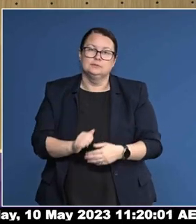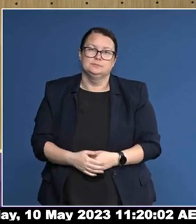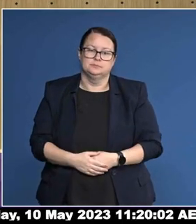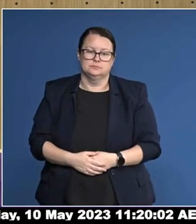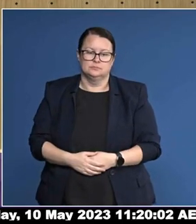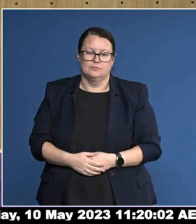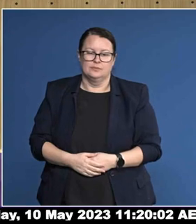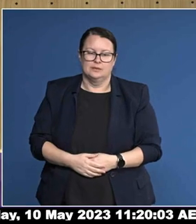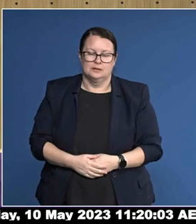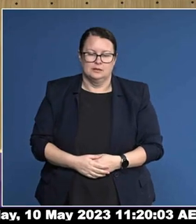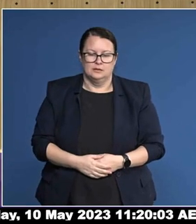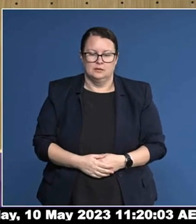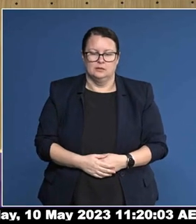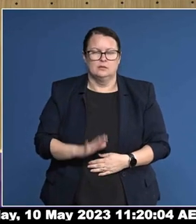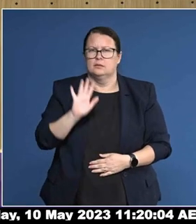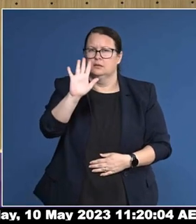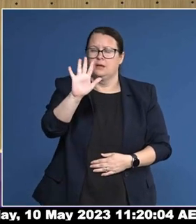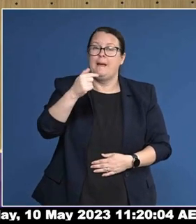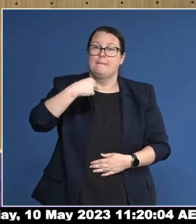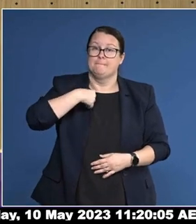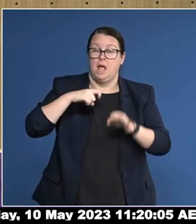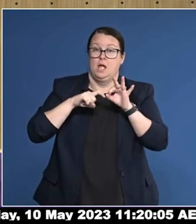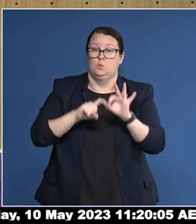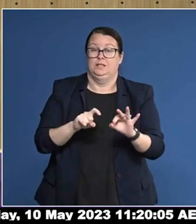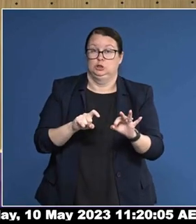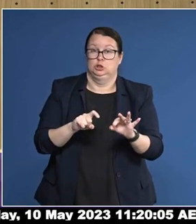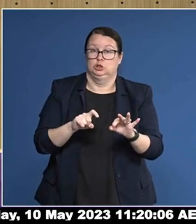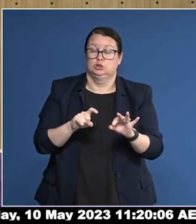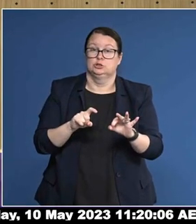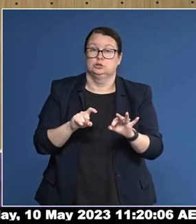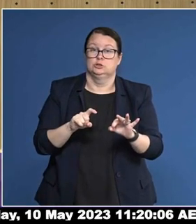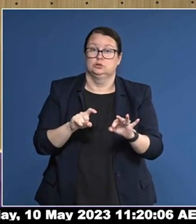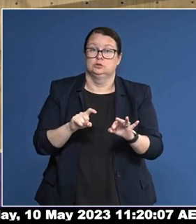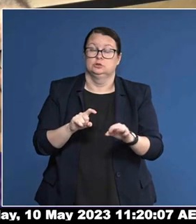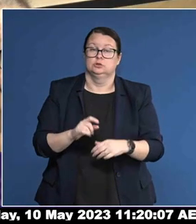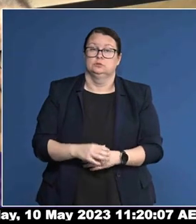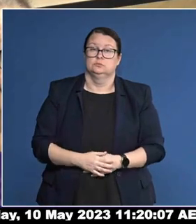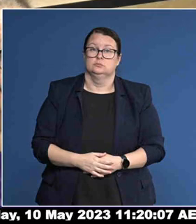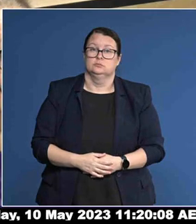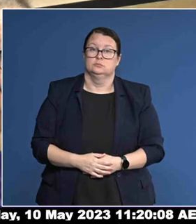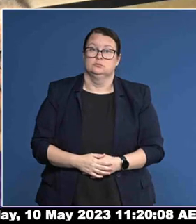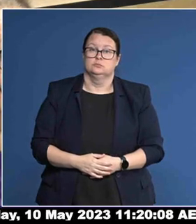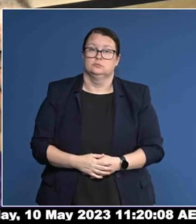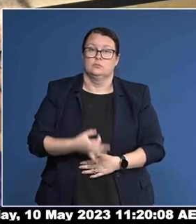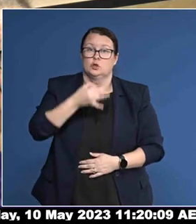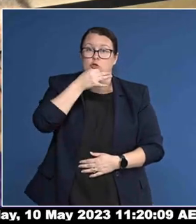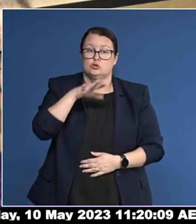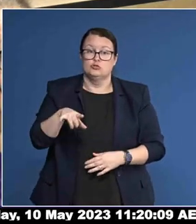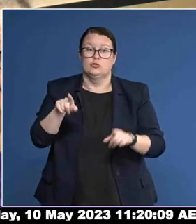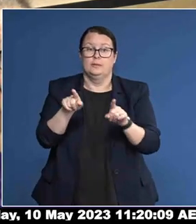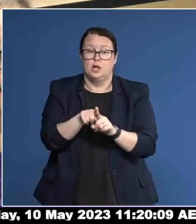The question was: children such as Kaleb and Jonathon, did not fall within the